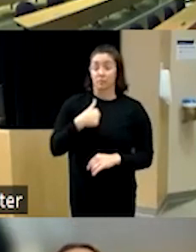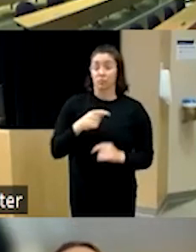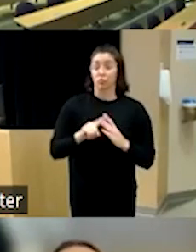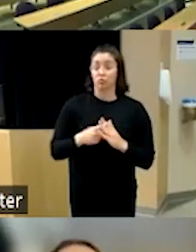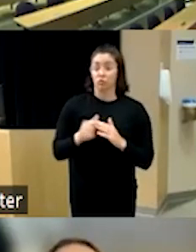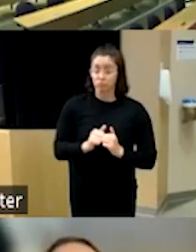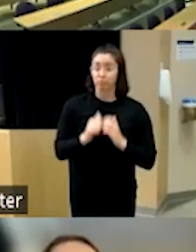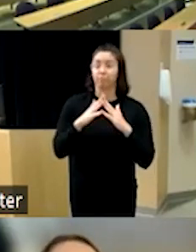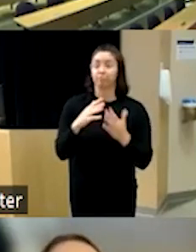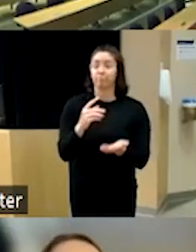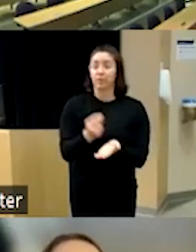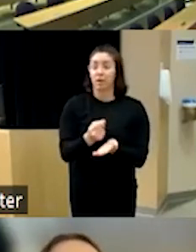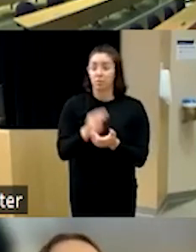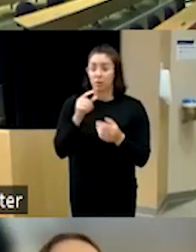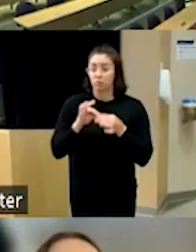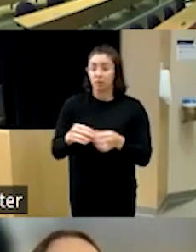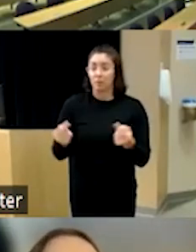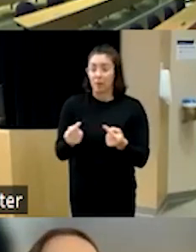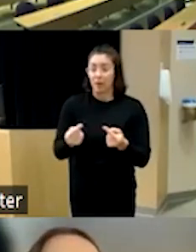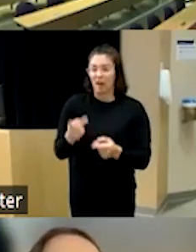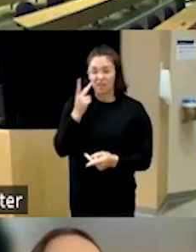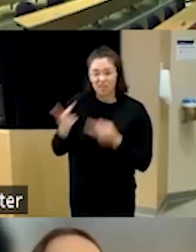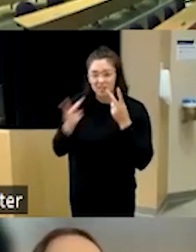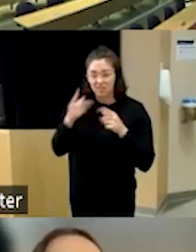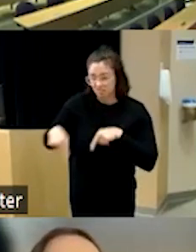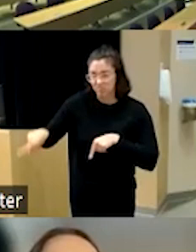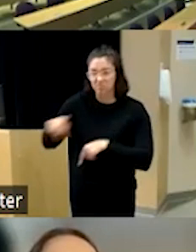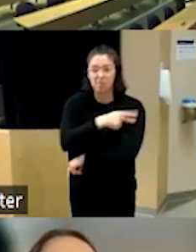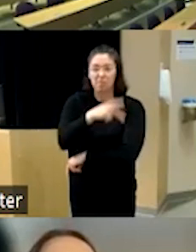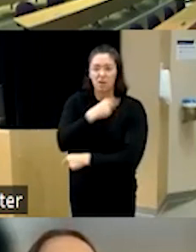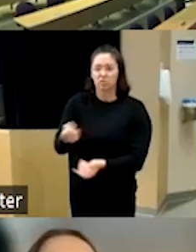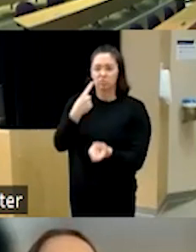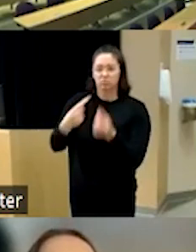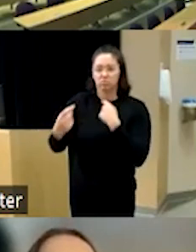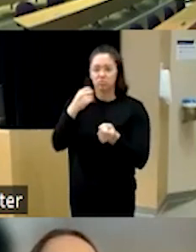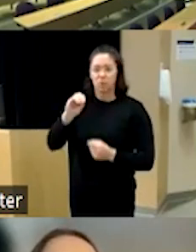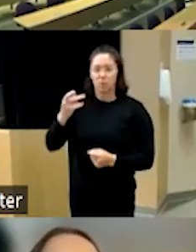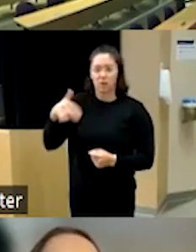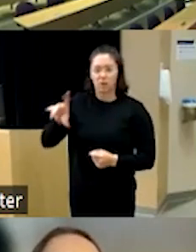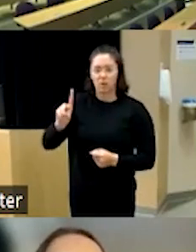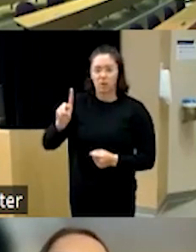patients that were using excessive doses of opioids but actually it's declining and we